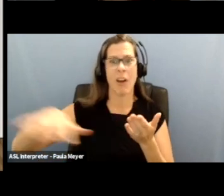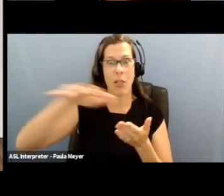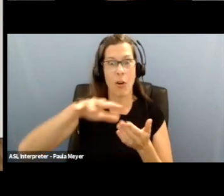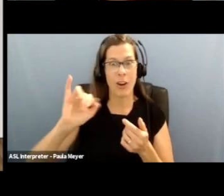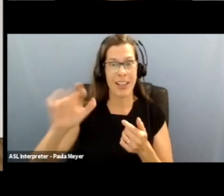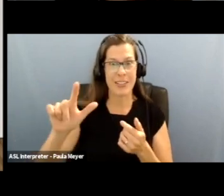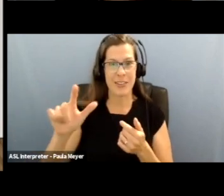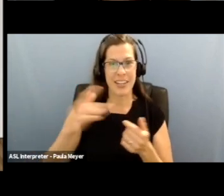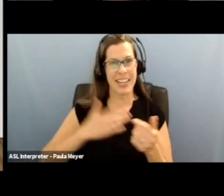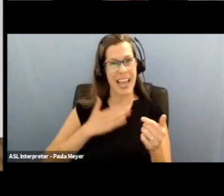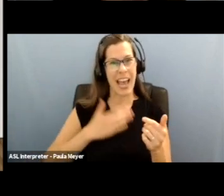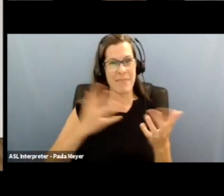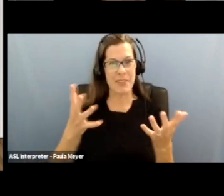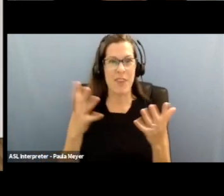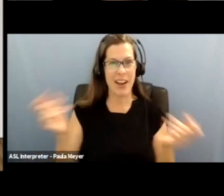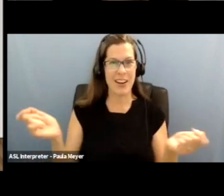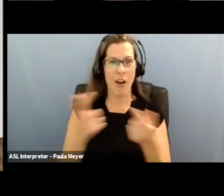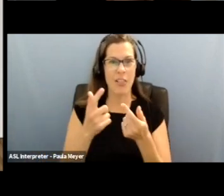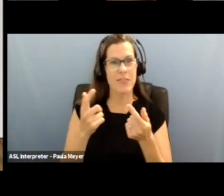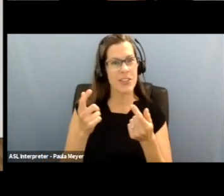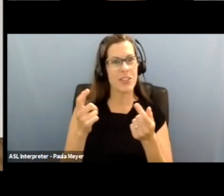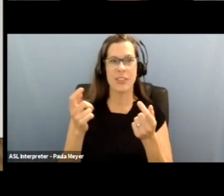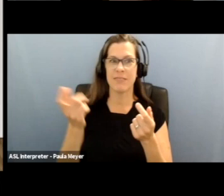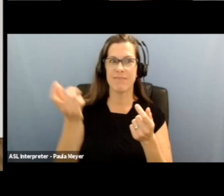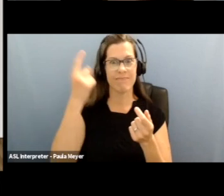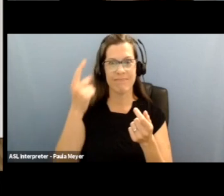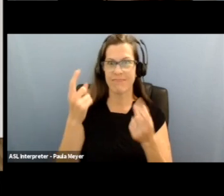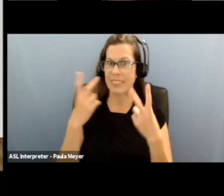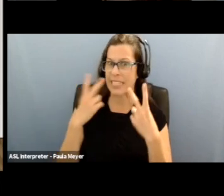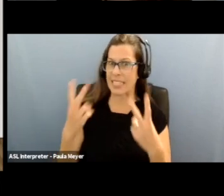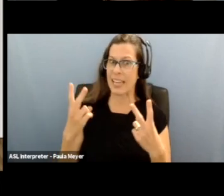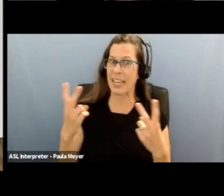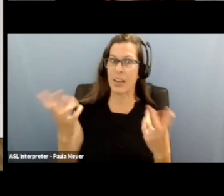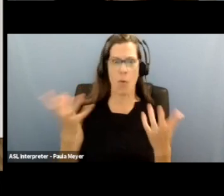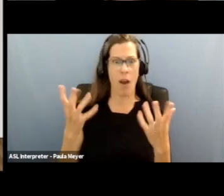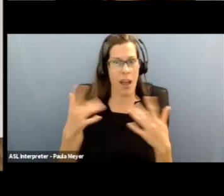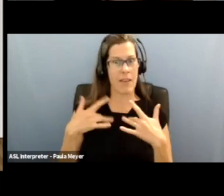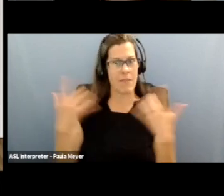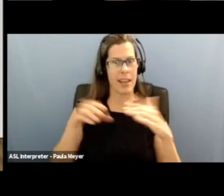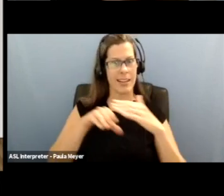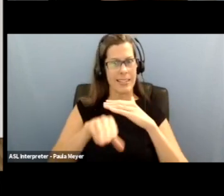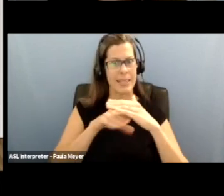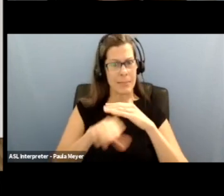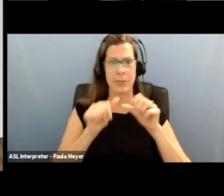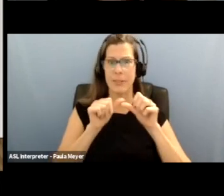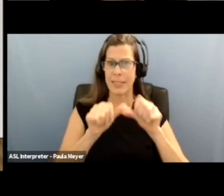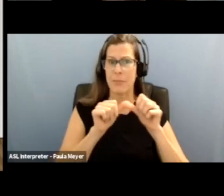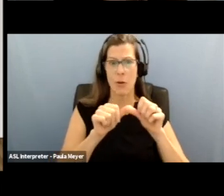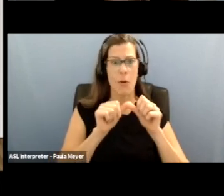interested in keeping virtual events going and making them accessible. I'm Brittany Pyle, your host for the webinar.